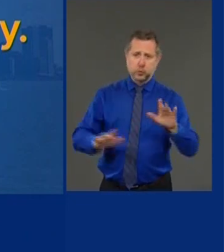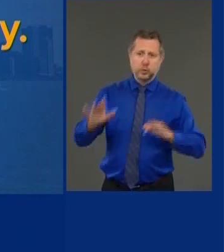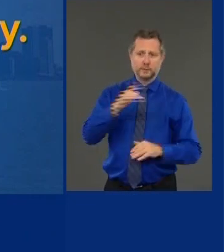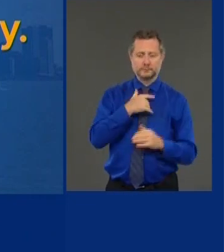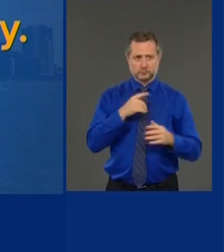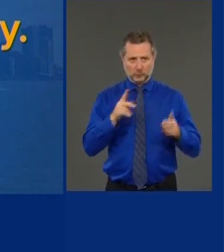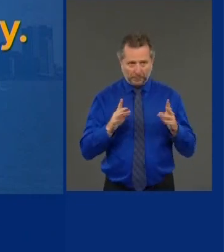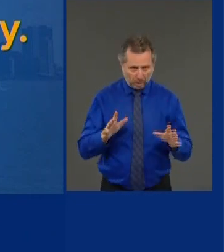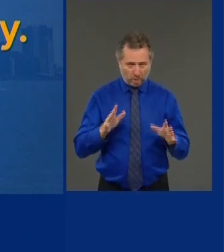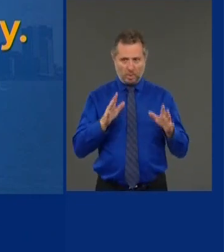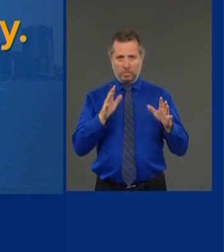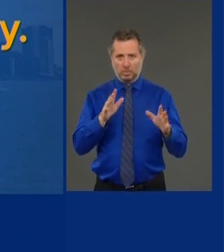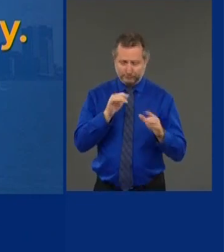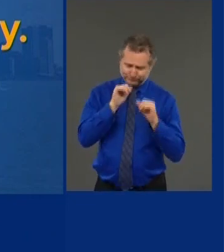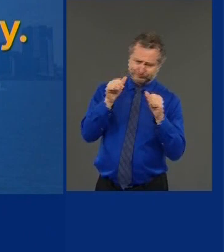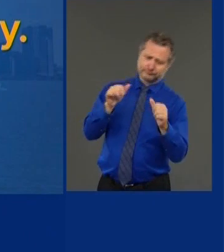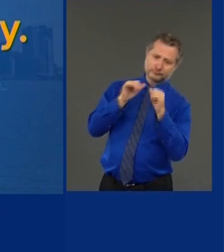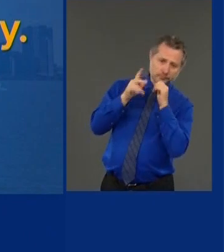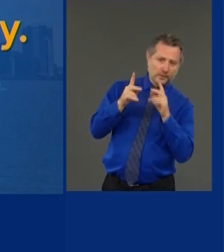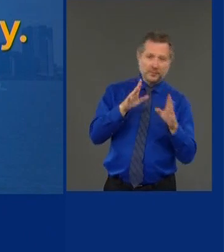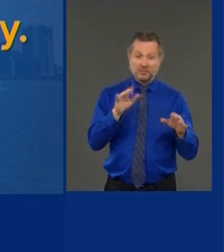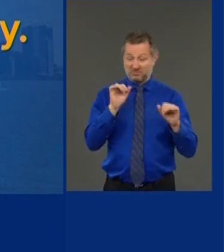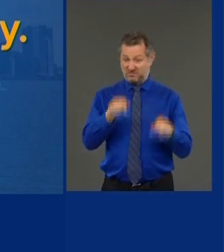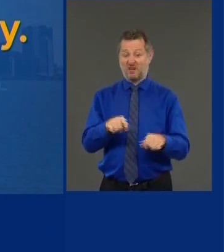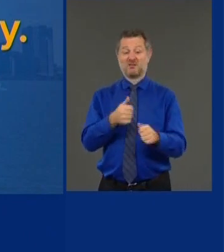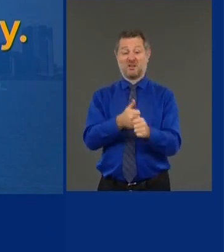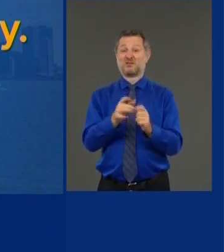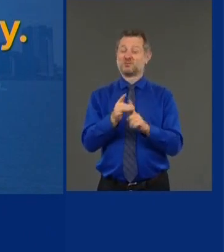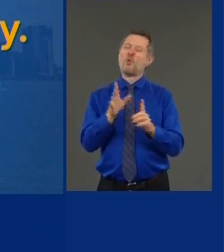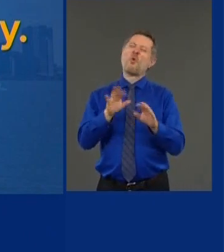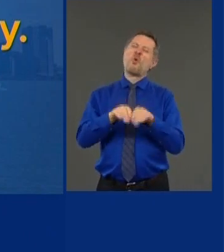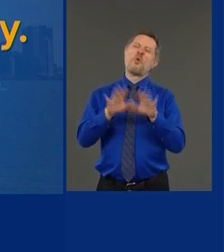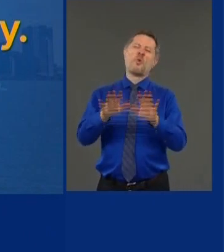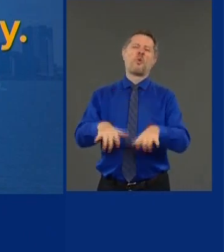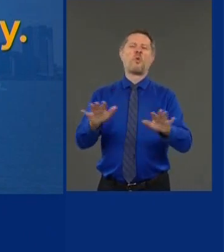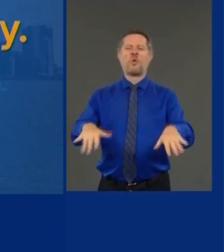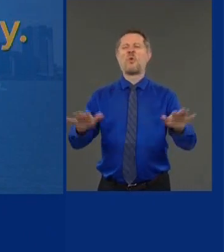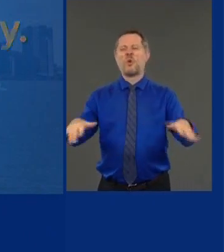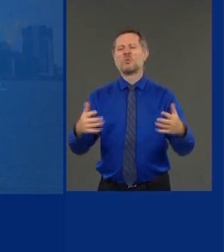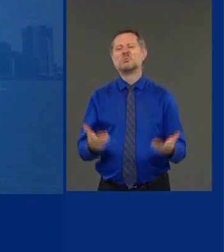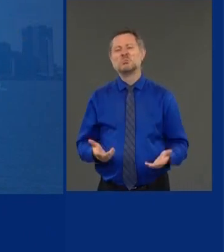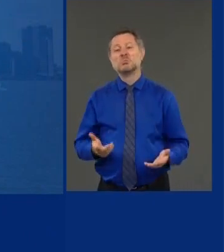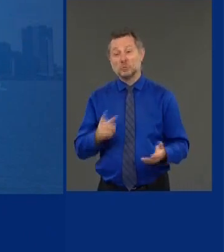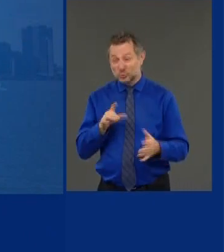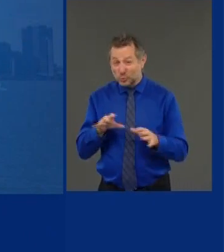THE TRUTH. BECAUSE IF THE AMERICAN PEOPLE ARE CONTINUED LYING TO, THE CONFUSION AND THE CHAOS AND THE